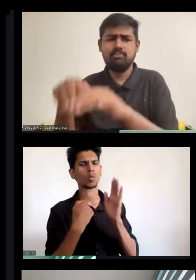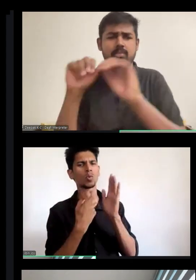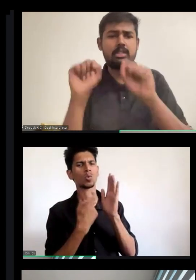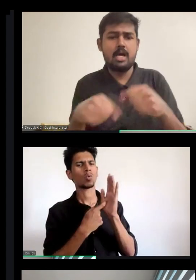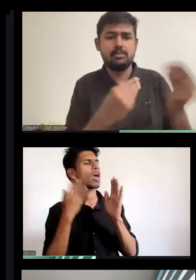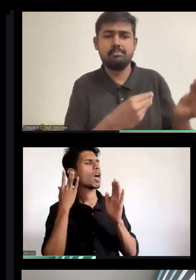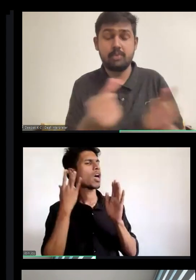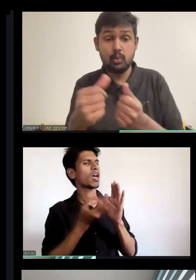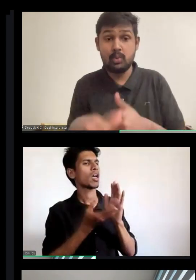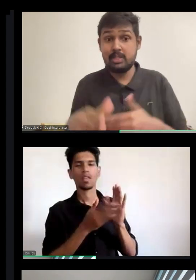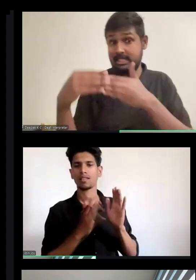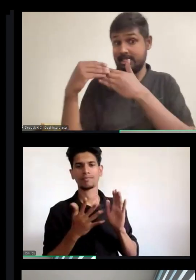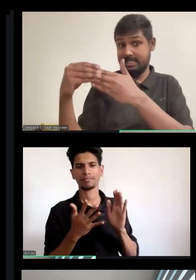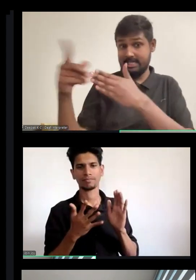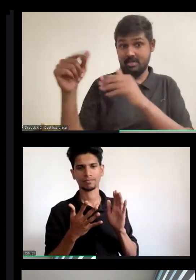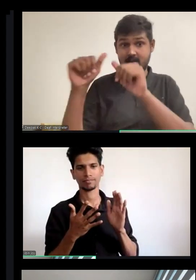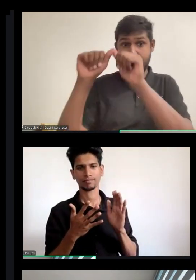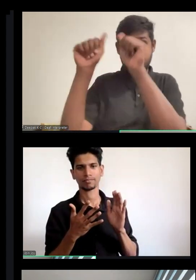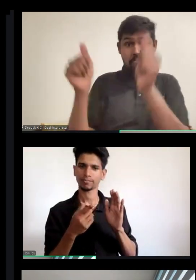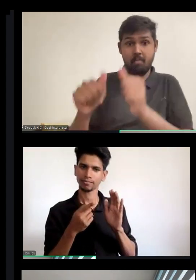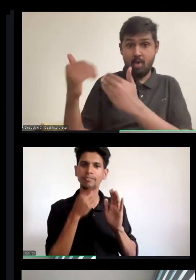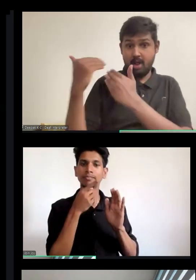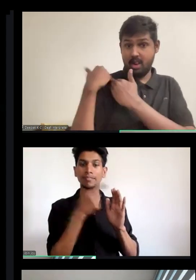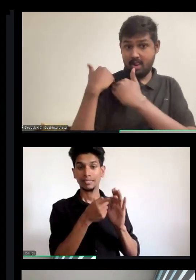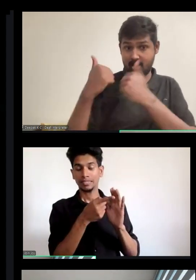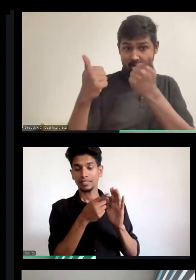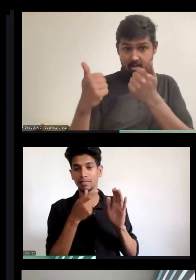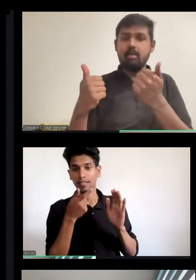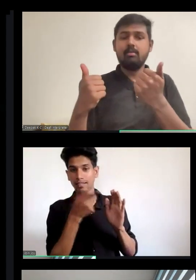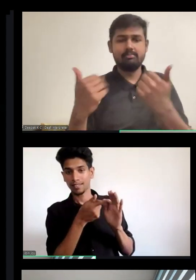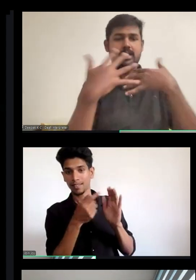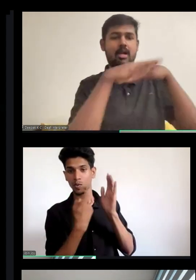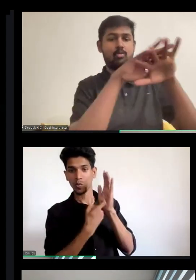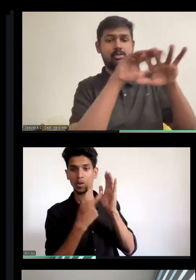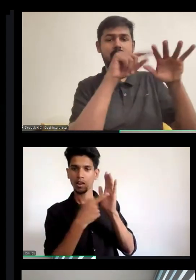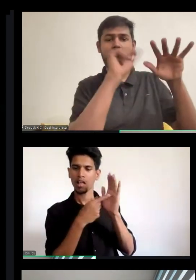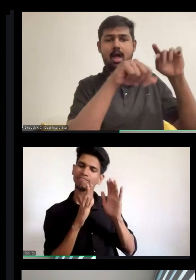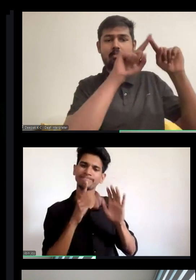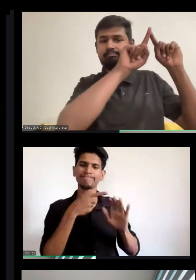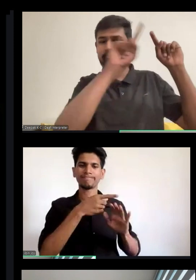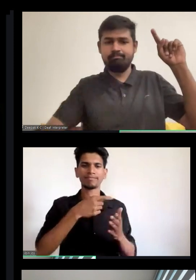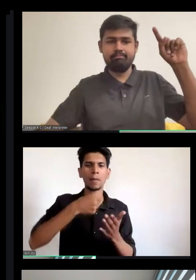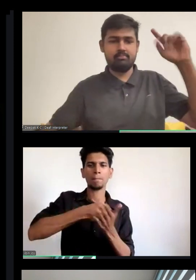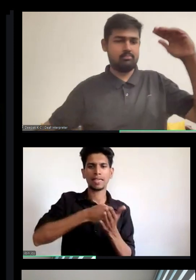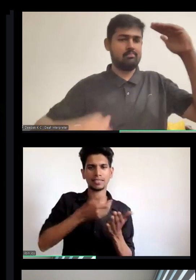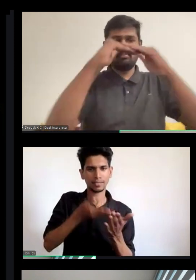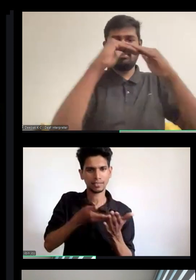It leads to compliance, but that compliance is grounded in equity. And it's backed up by positive business outcomes.